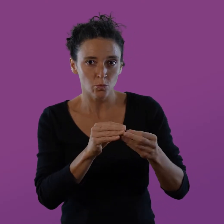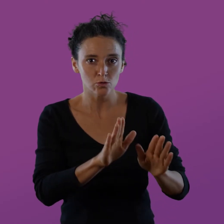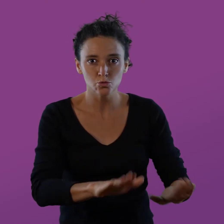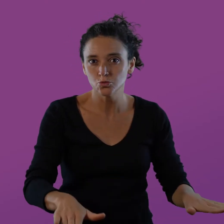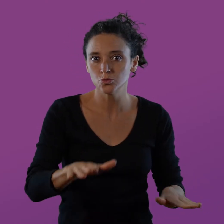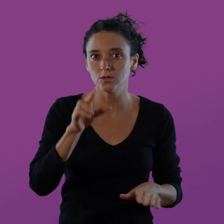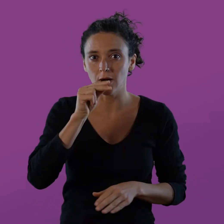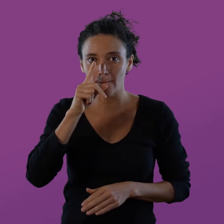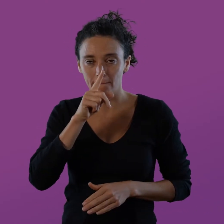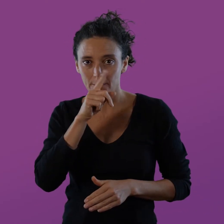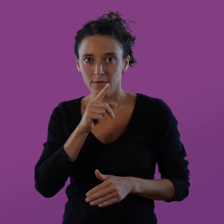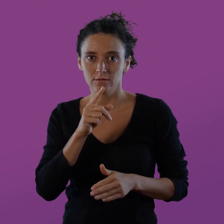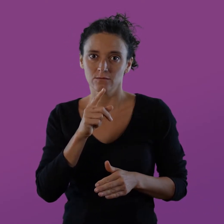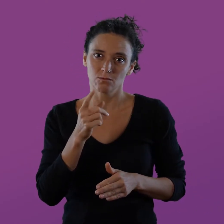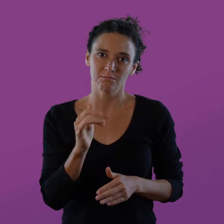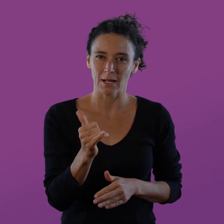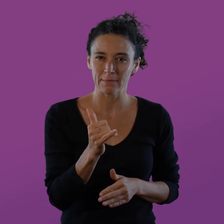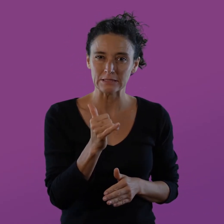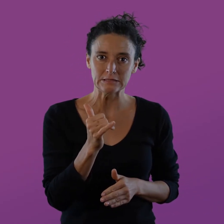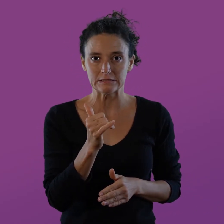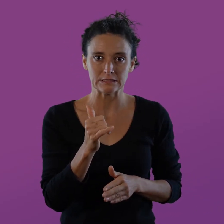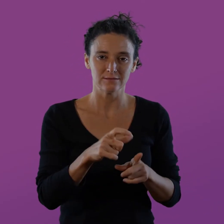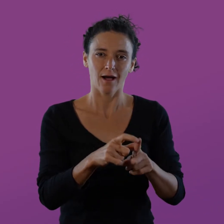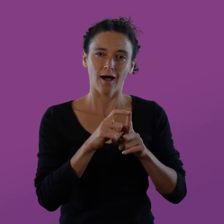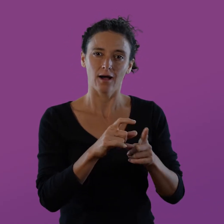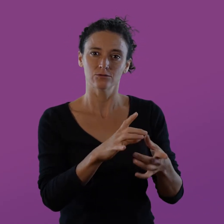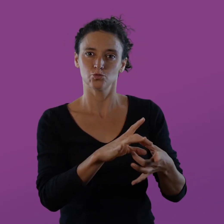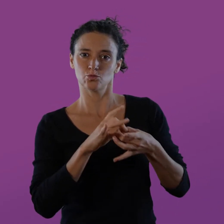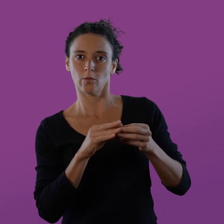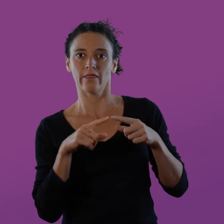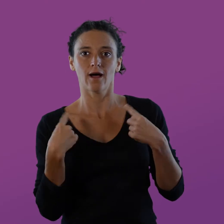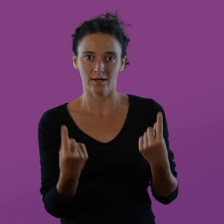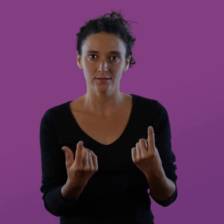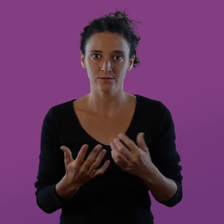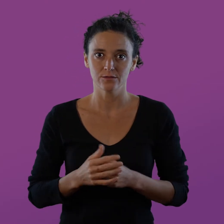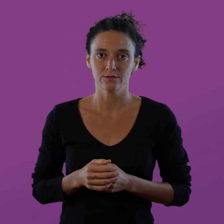who may experience particular difficulty in engaging with us.